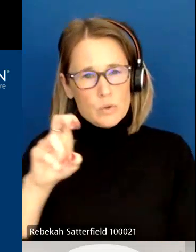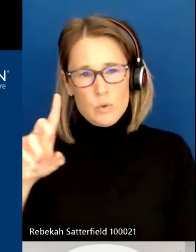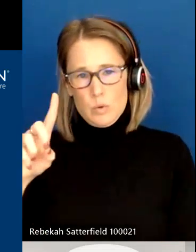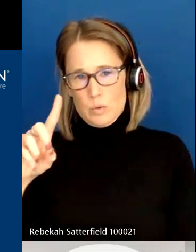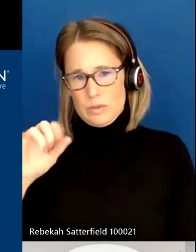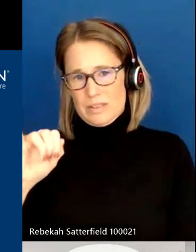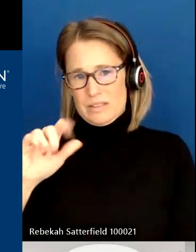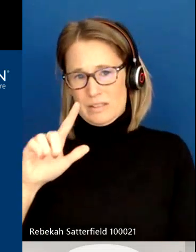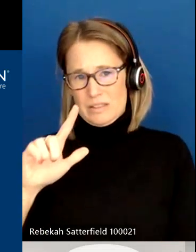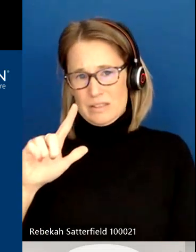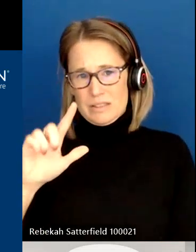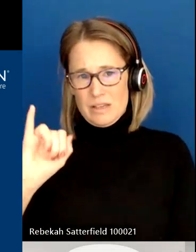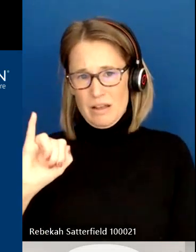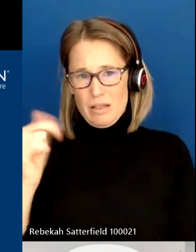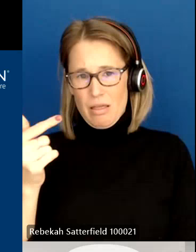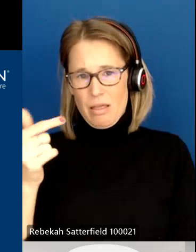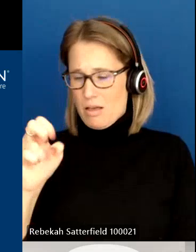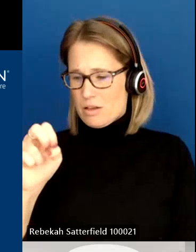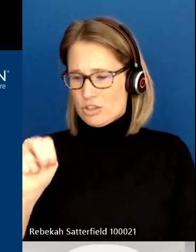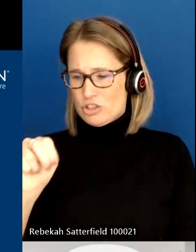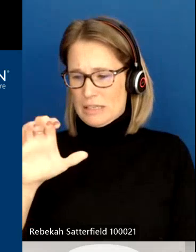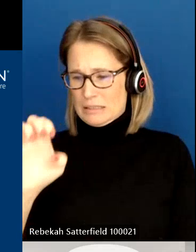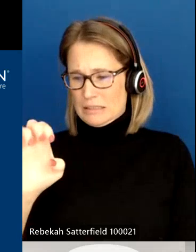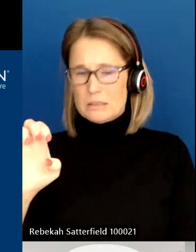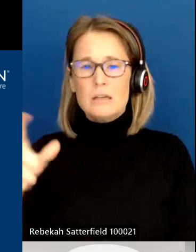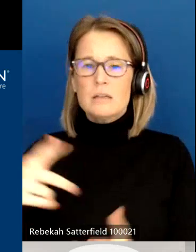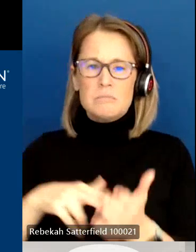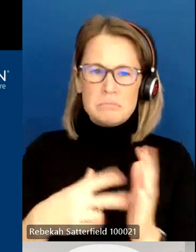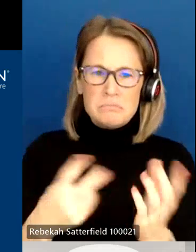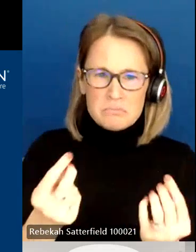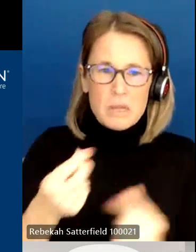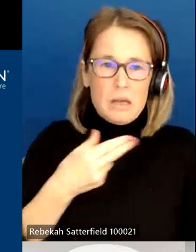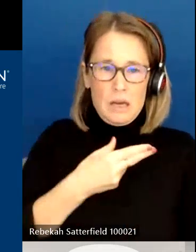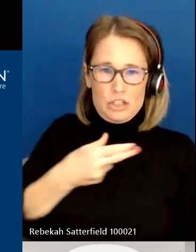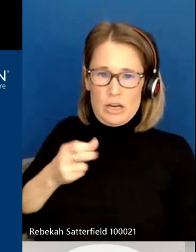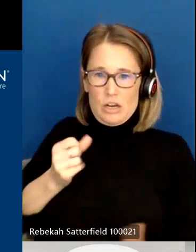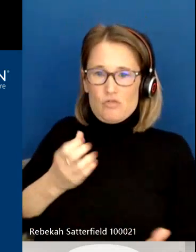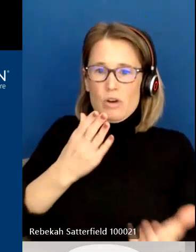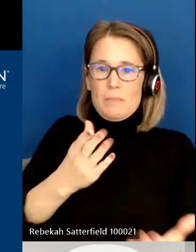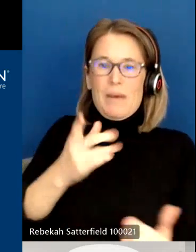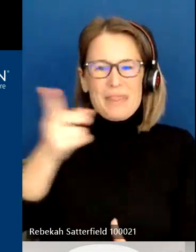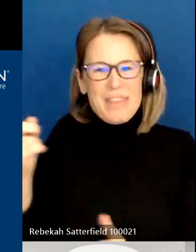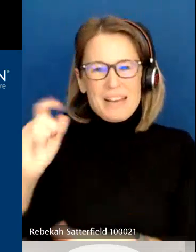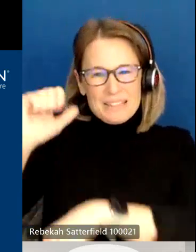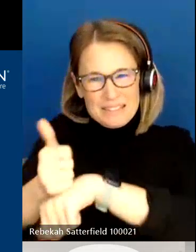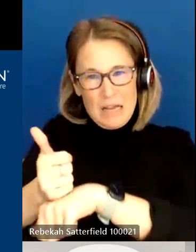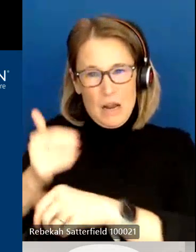so HHS is recommending that hospitals and Health Systems have a methodology or process in place